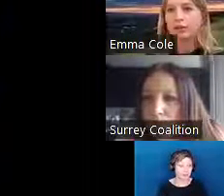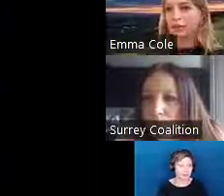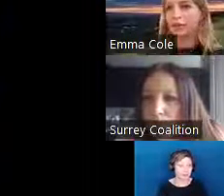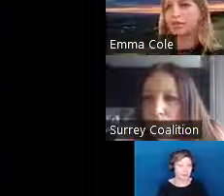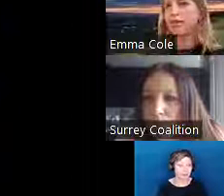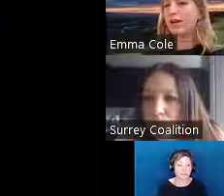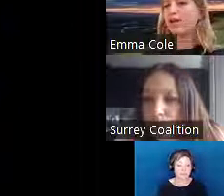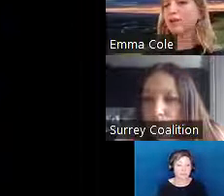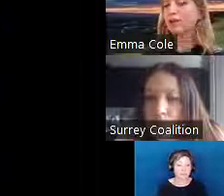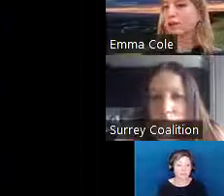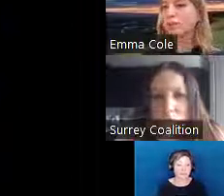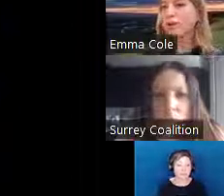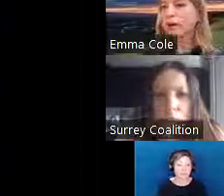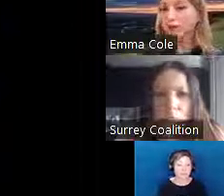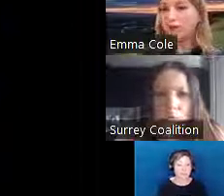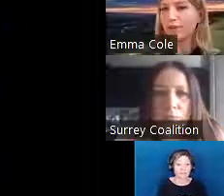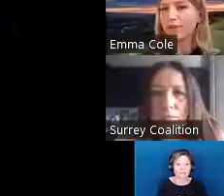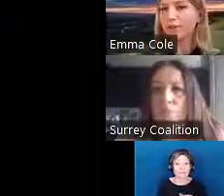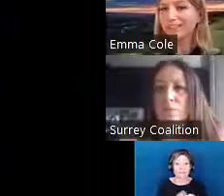Can Ali or Krista give me a wave if that's worked?